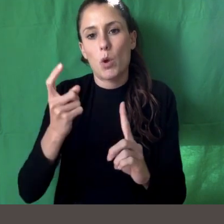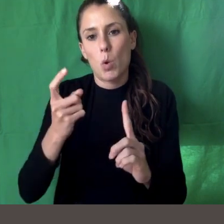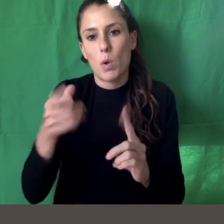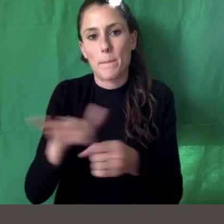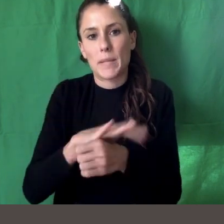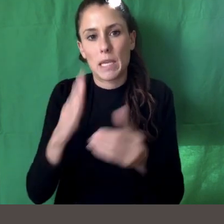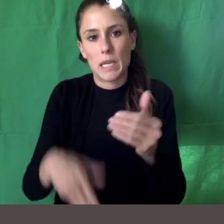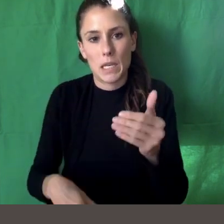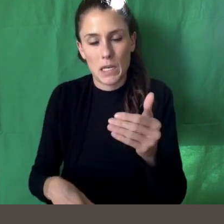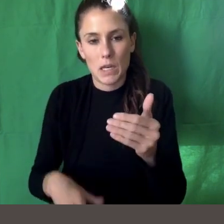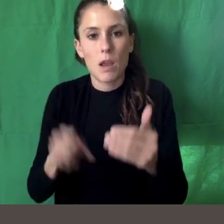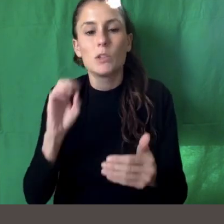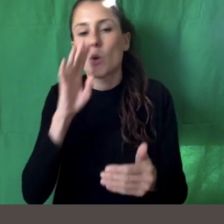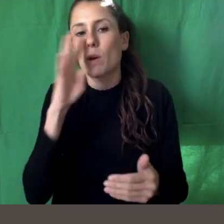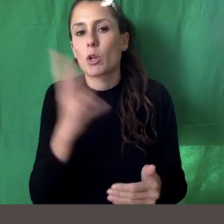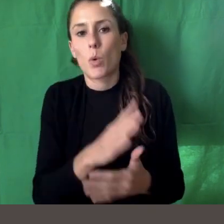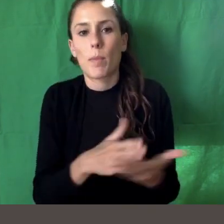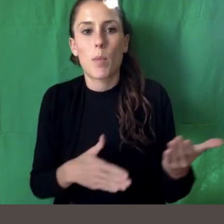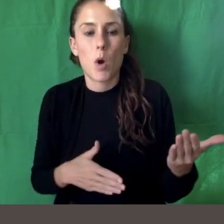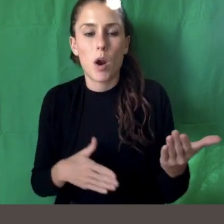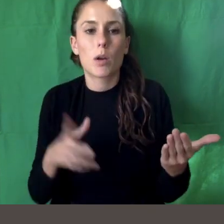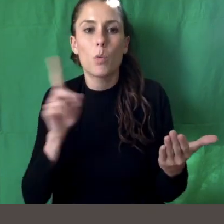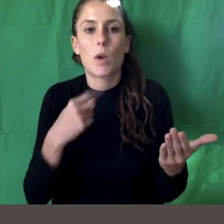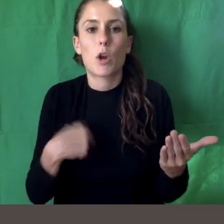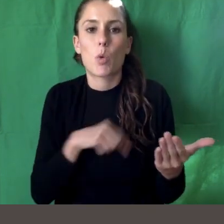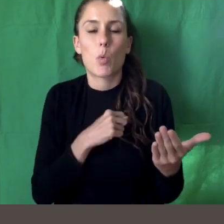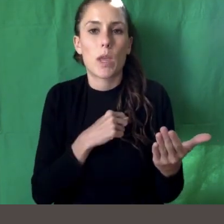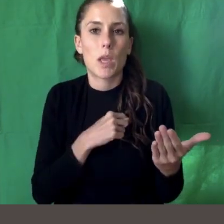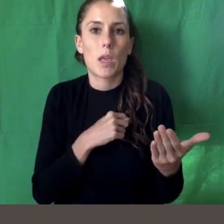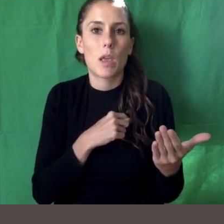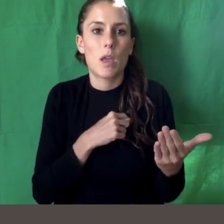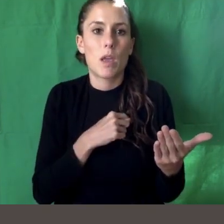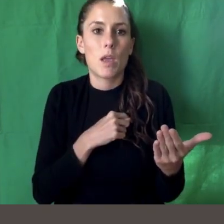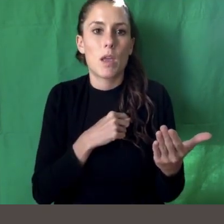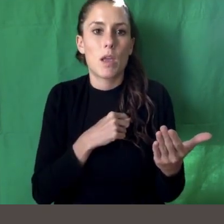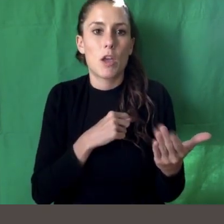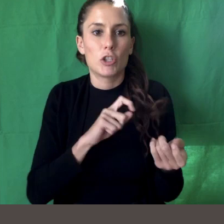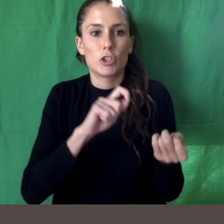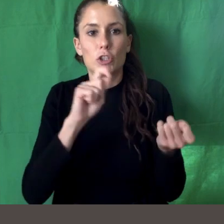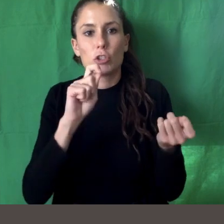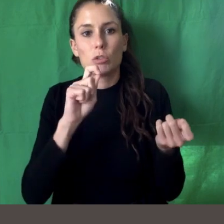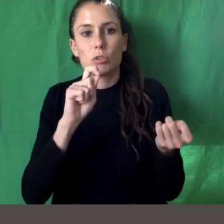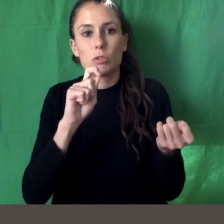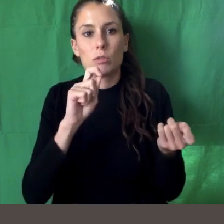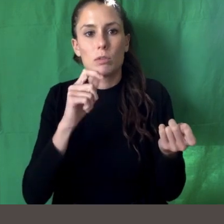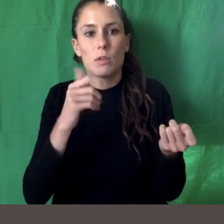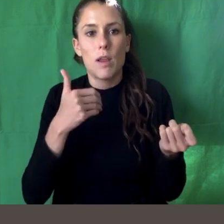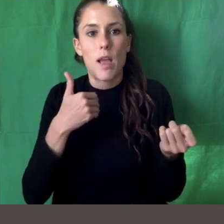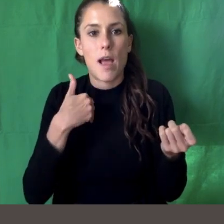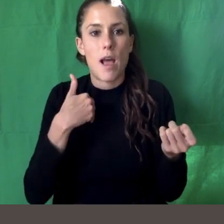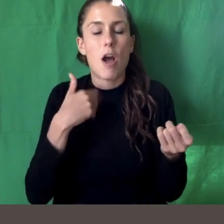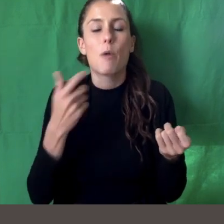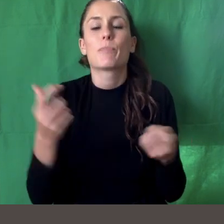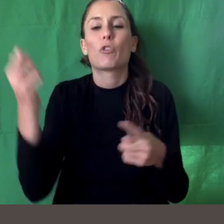autocomplete so ignore the part where we're returning a function here so the with timeout